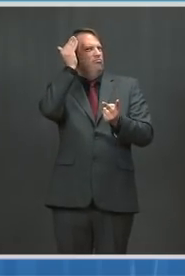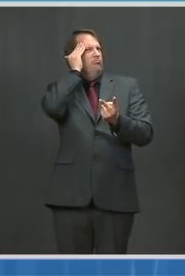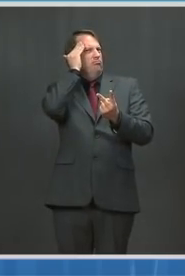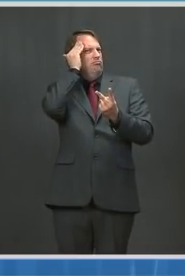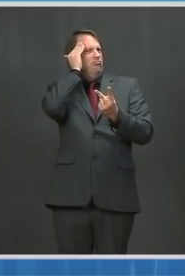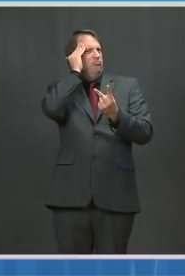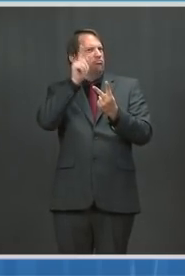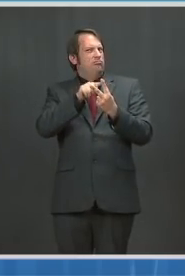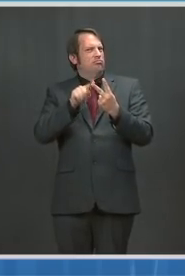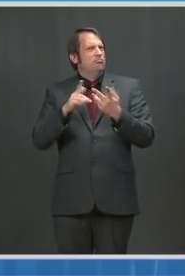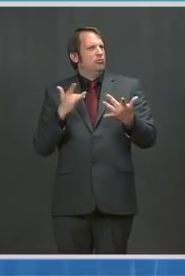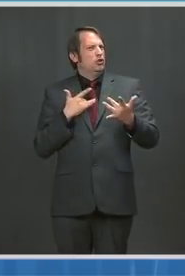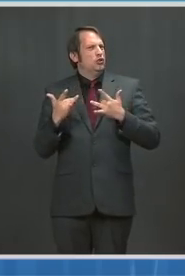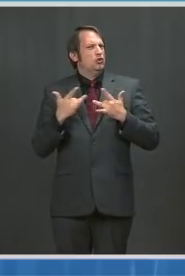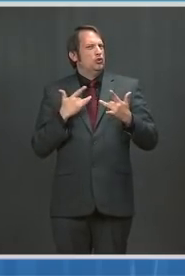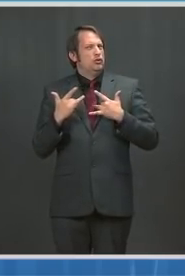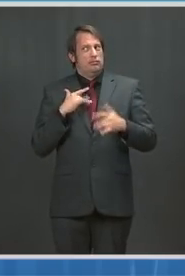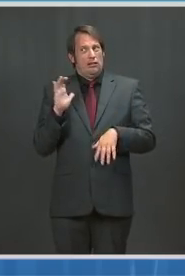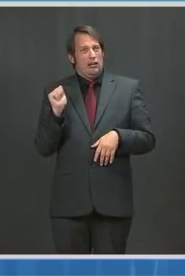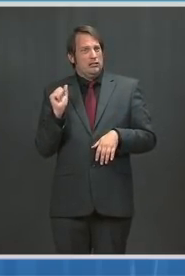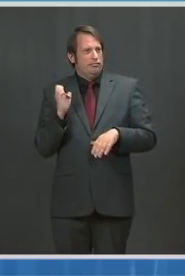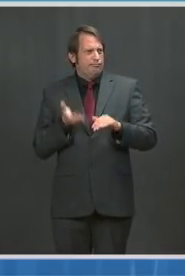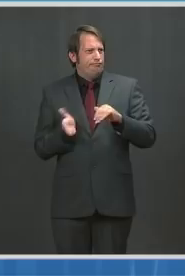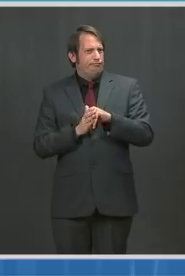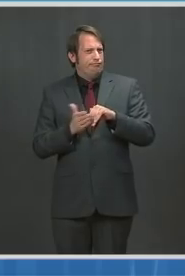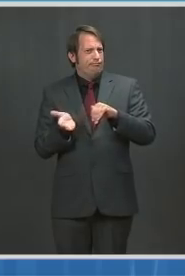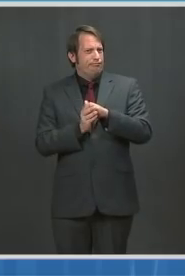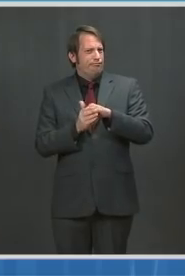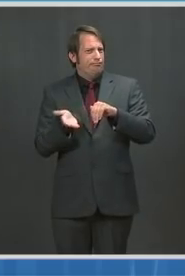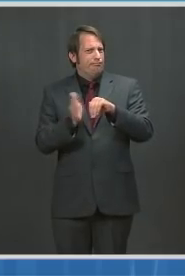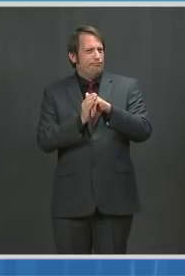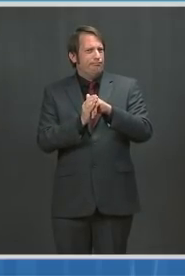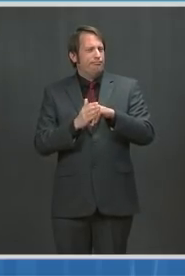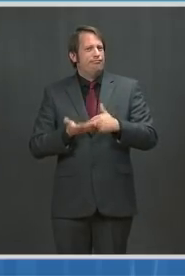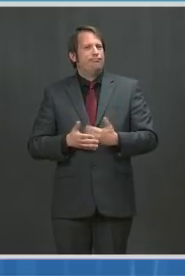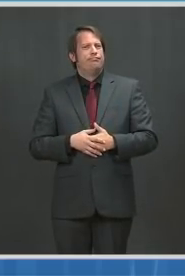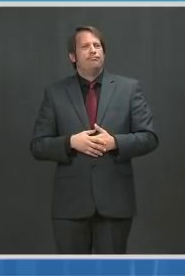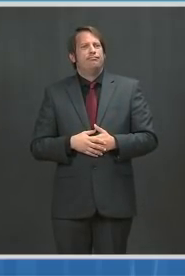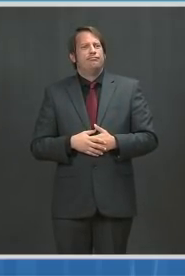with rising case counts, rising variants reported, and increasing hospitalizations --